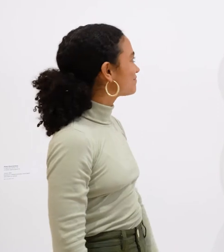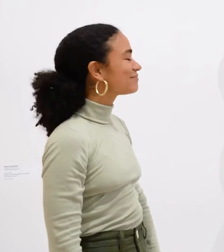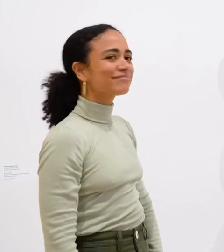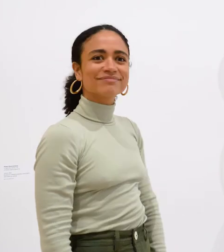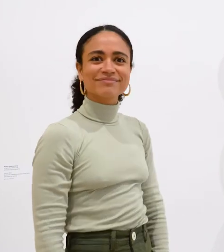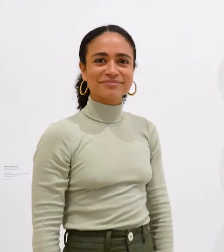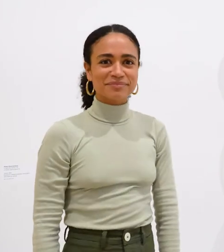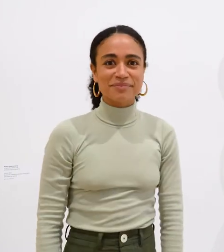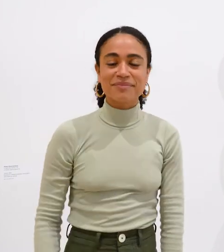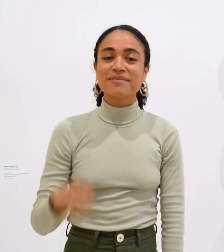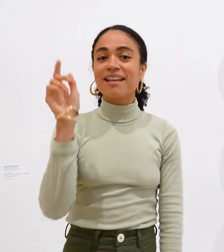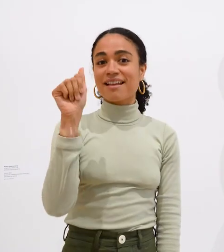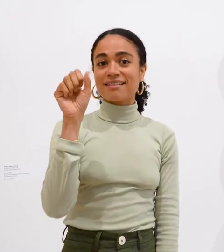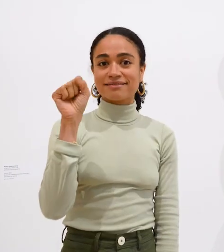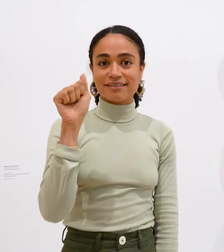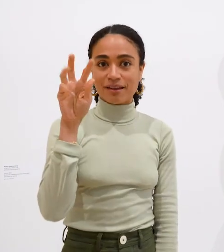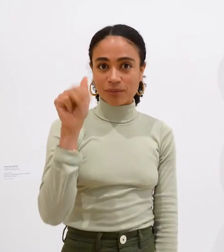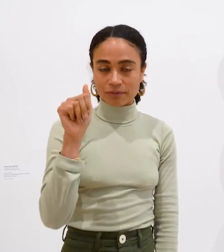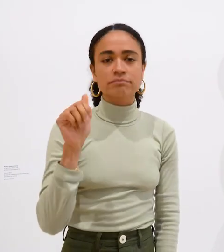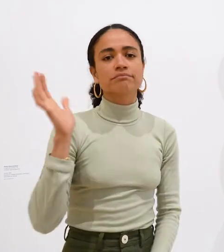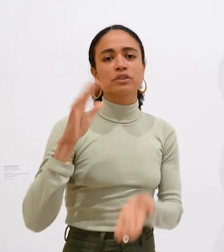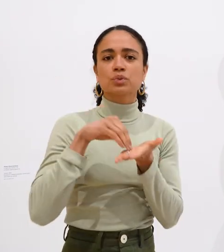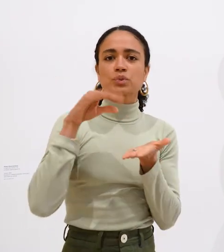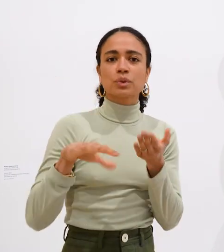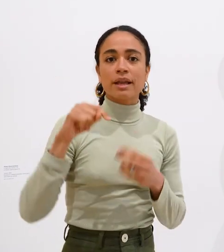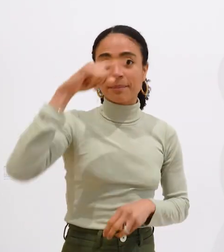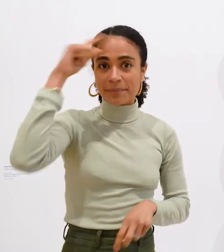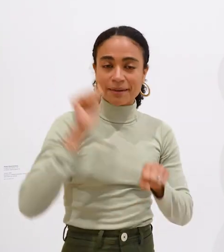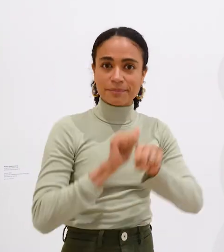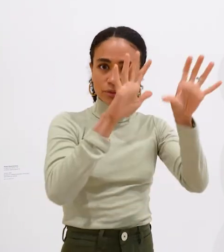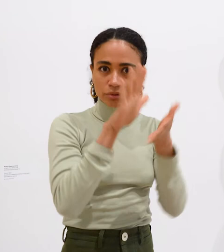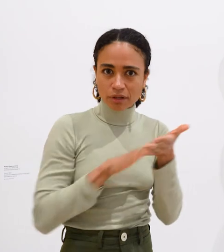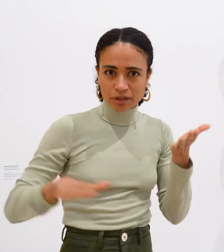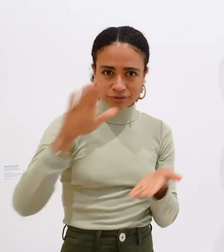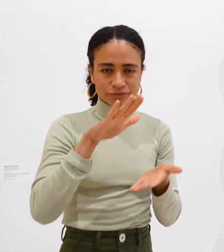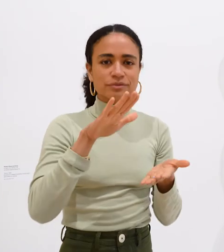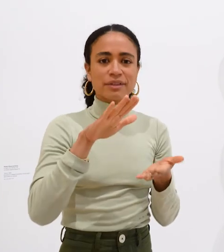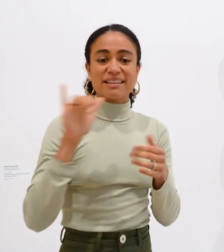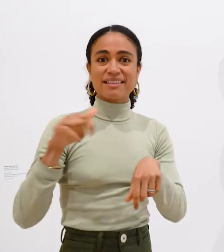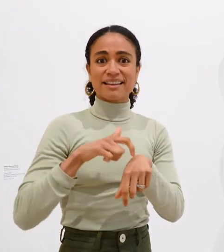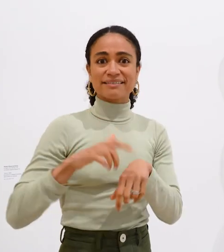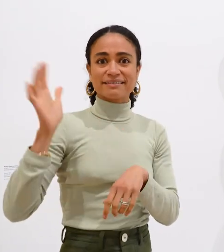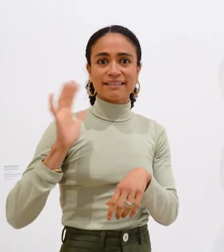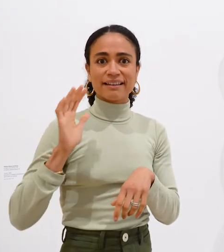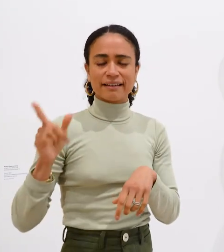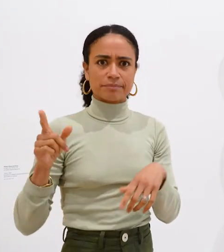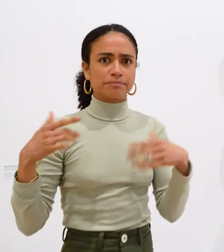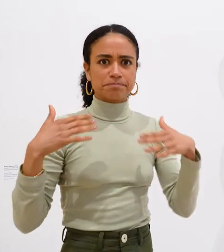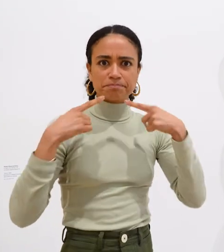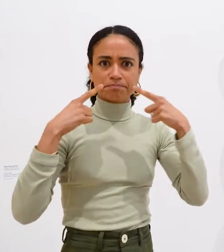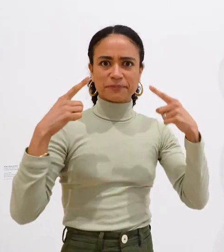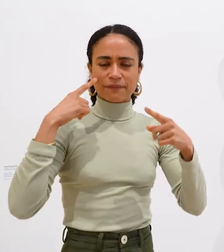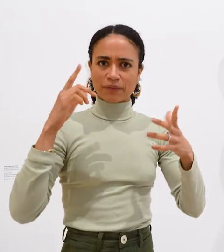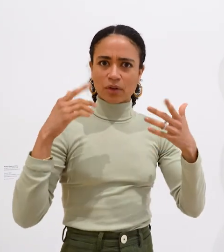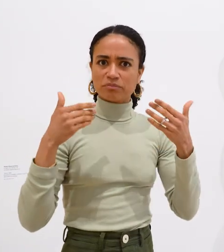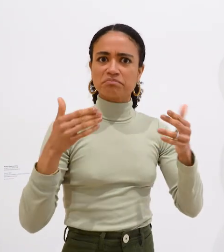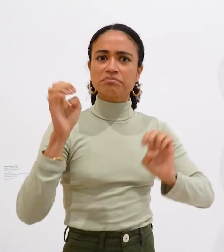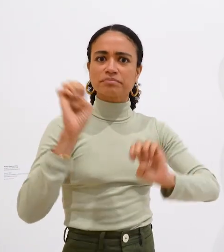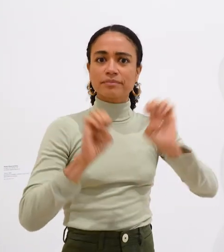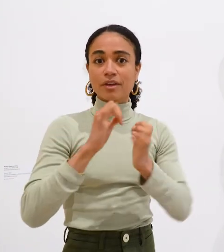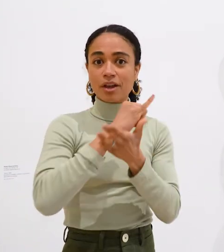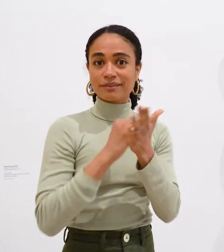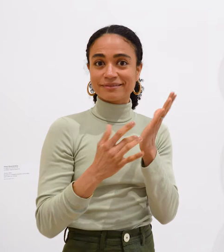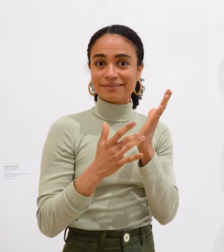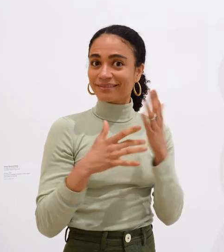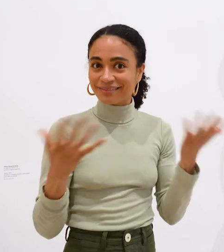Asawa was a student at Black Mountain College, which, at the time, was well known for its focus on experimental art.